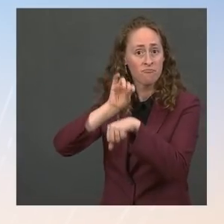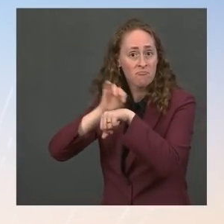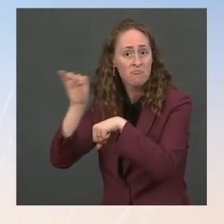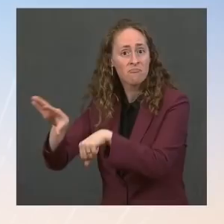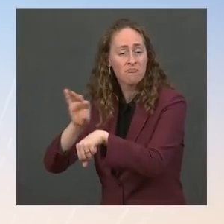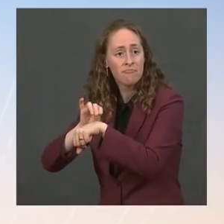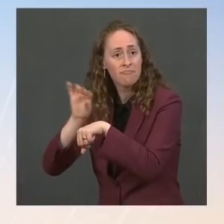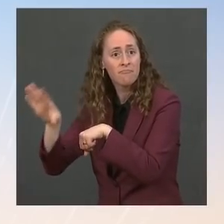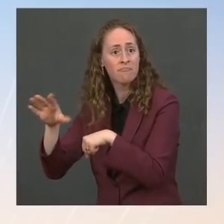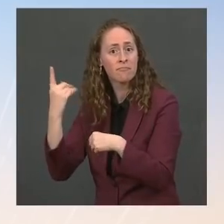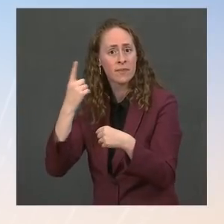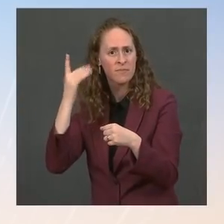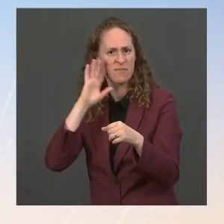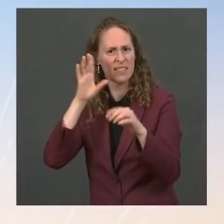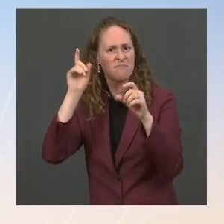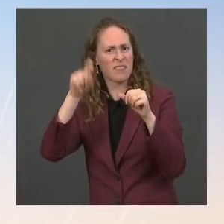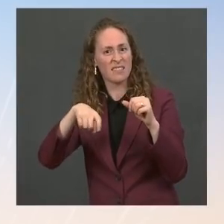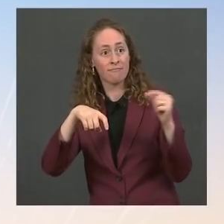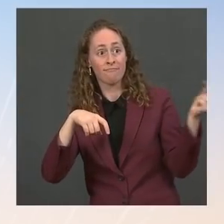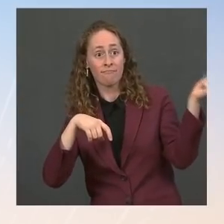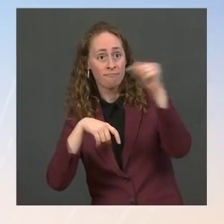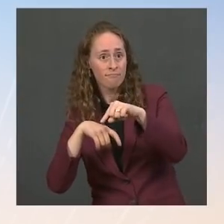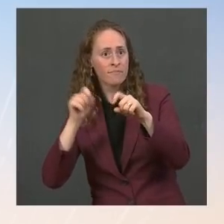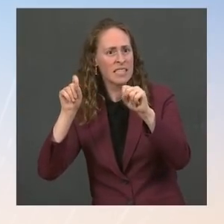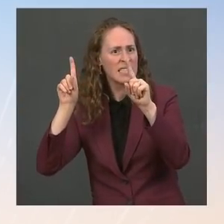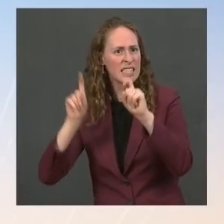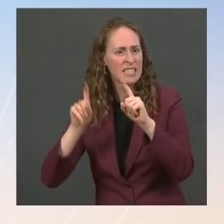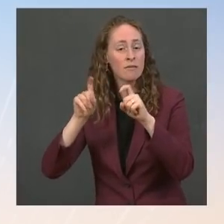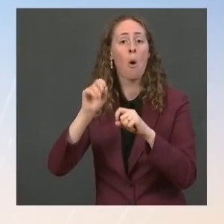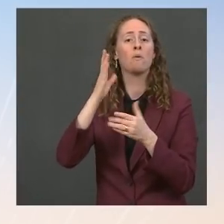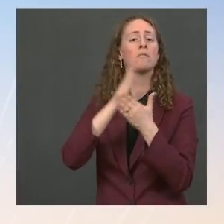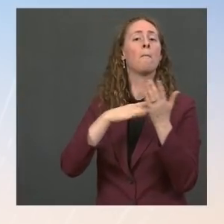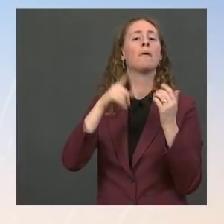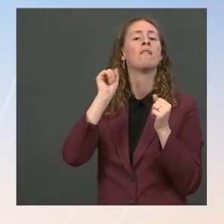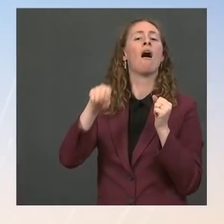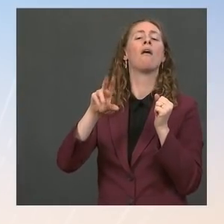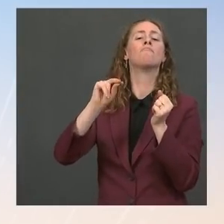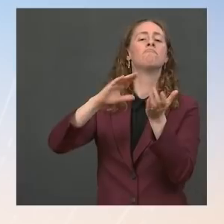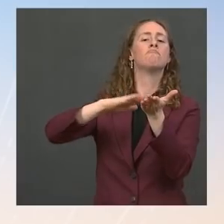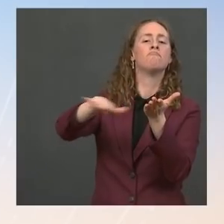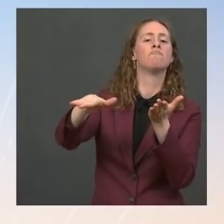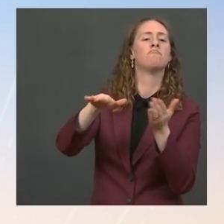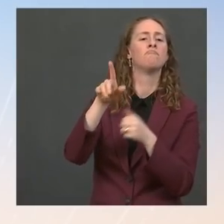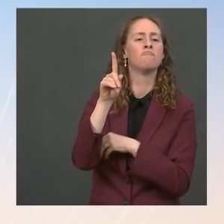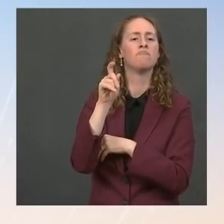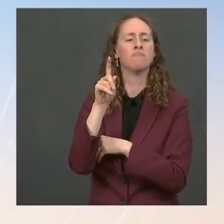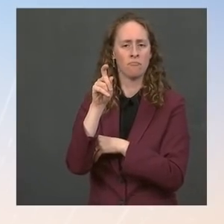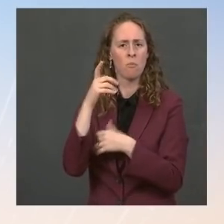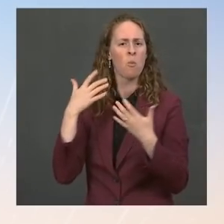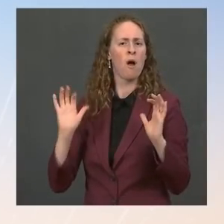Would there be any opt-out policy for those who don't want to do that? Ms Psaki: You mean people who don't want to be vaccinated -- The Press: Yes.